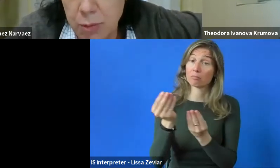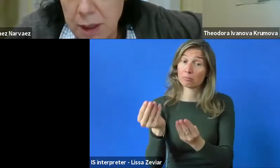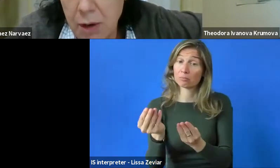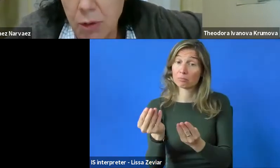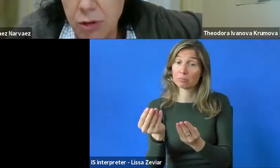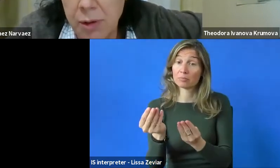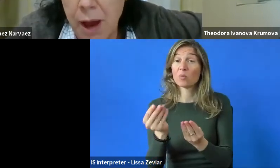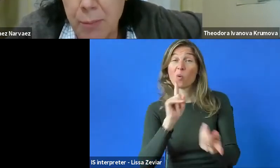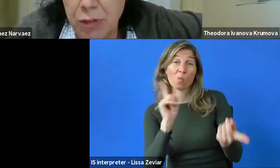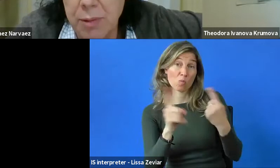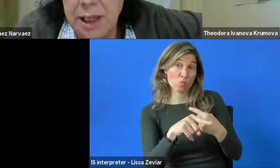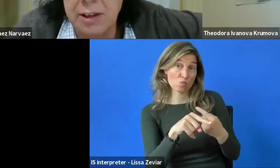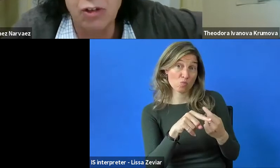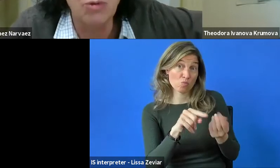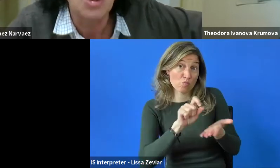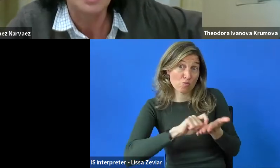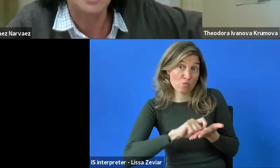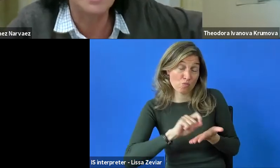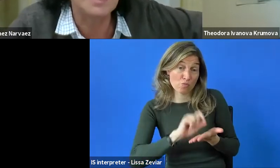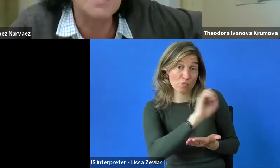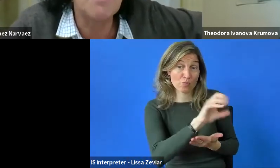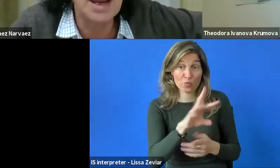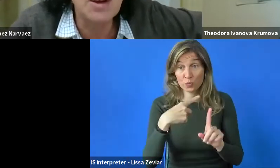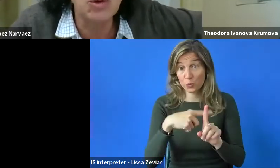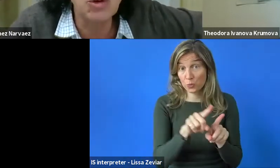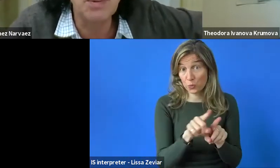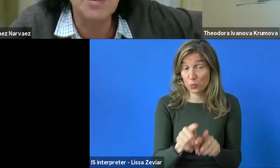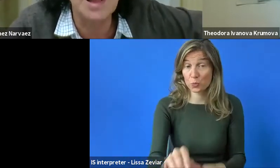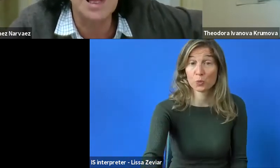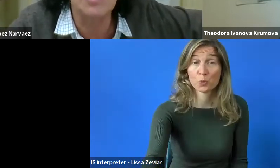It could be also a possibility, so Marine, could you tell us